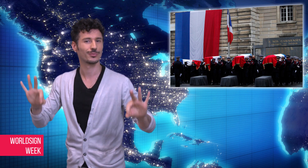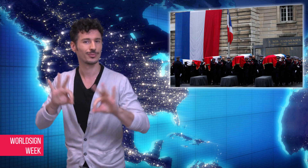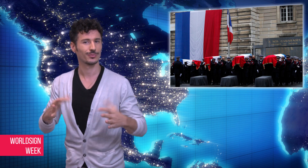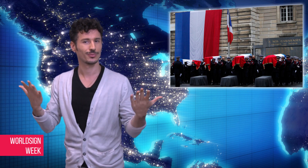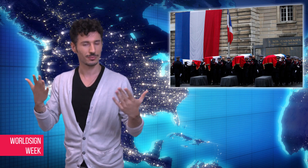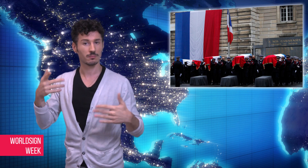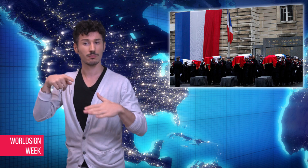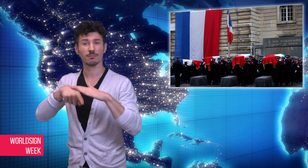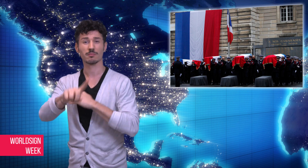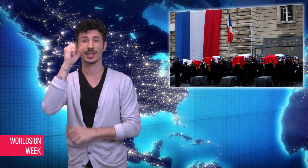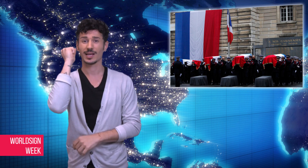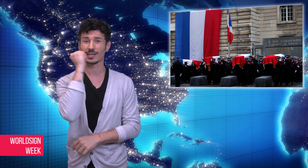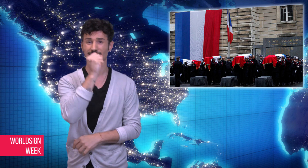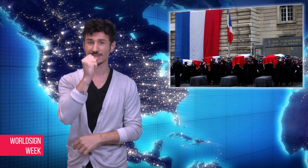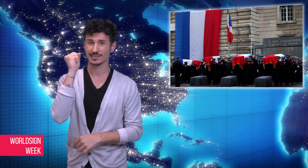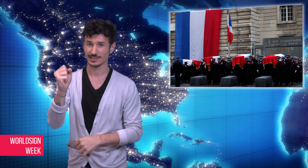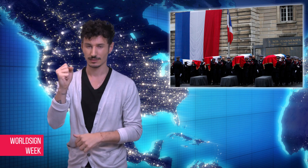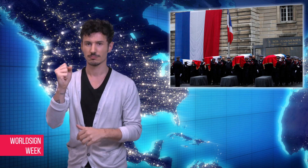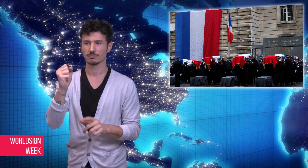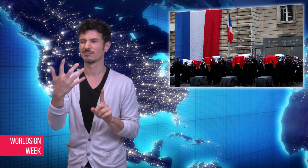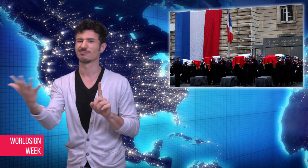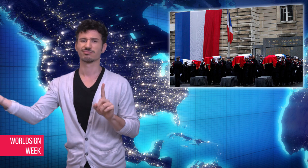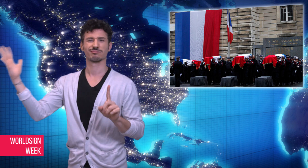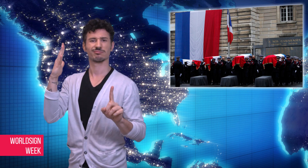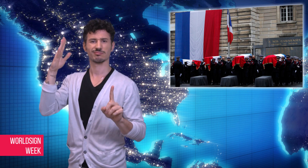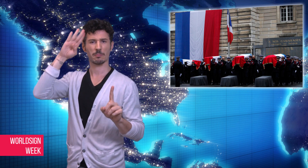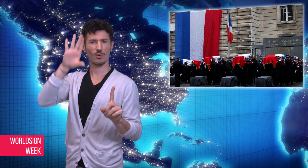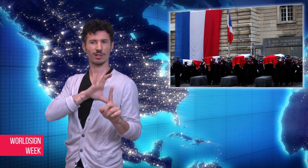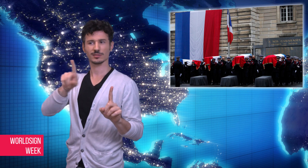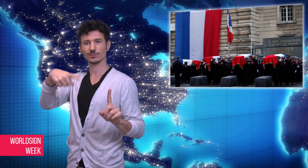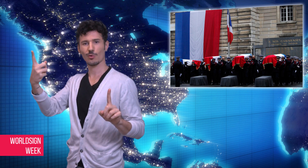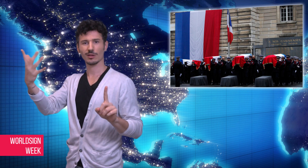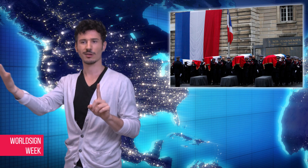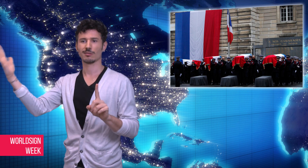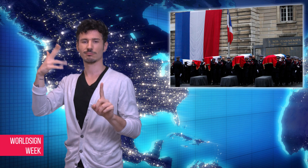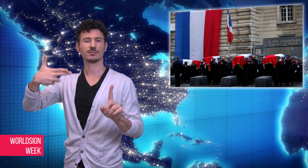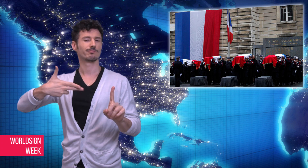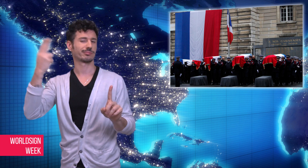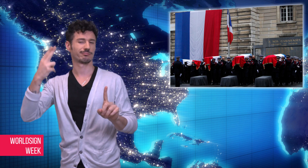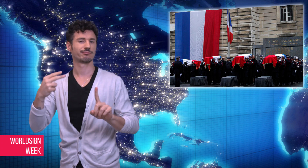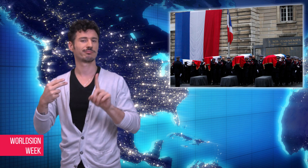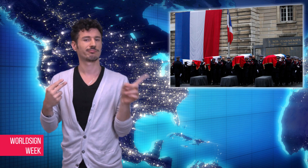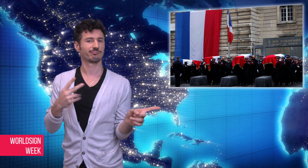French President Emmanuel Macron visited the police